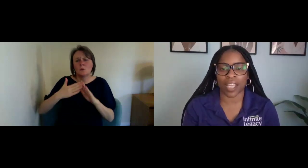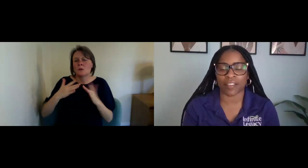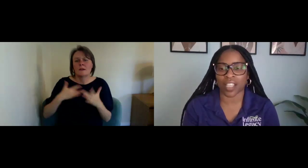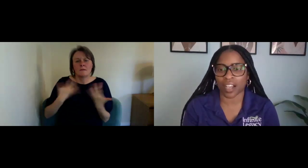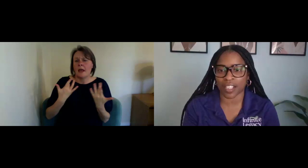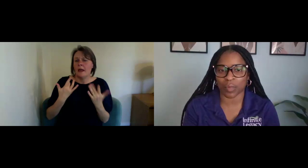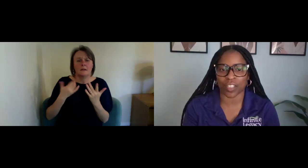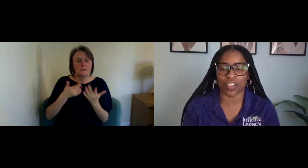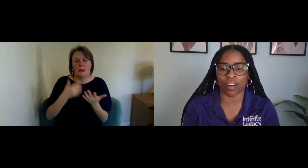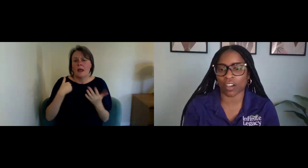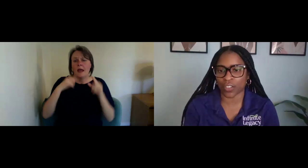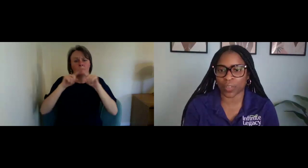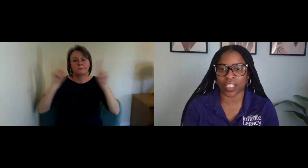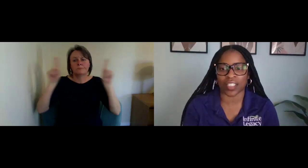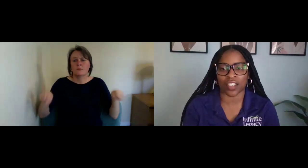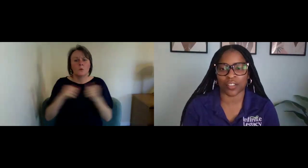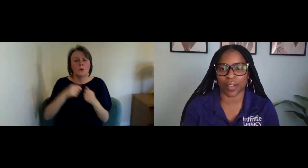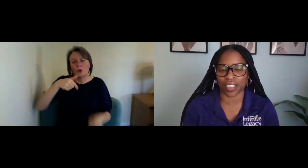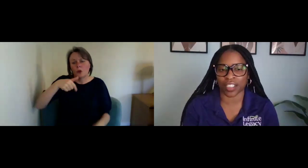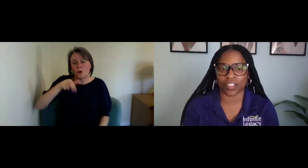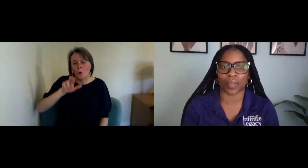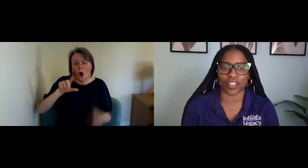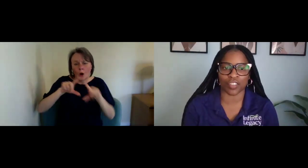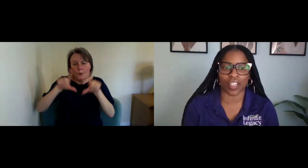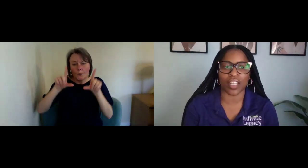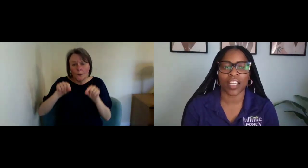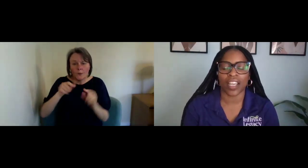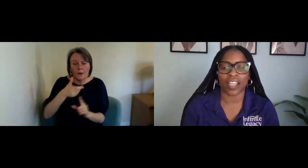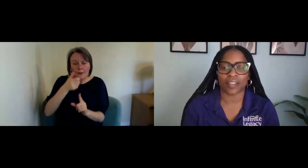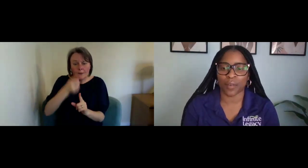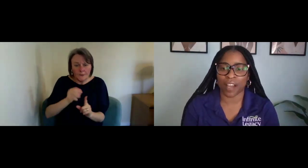we have signs with QR codes that take you directly to the registry and if you have